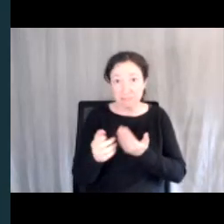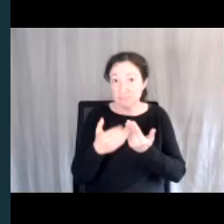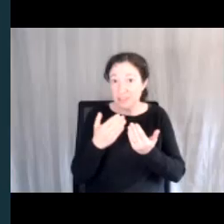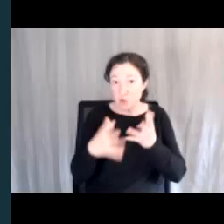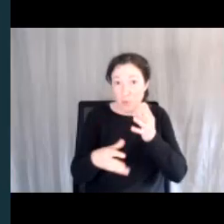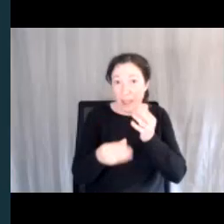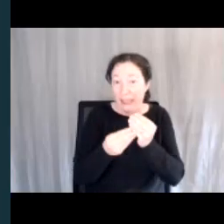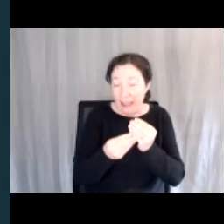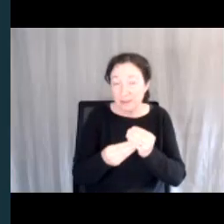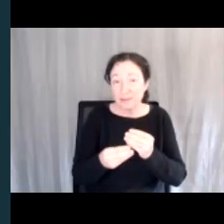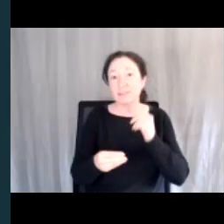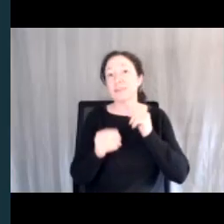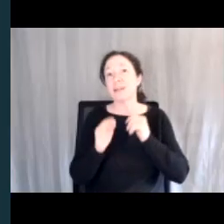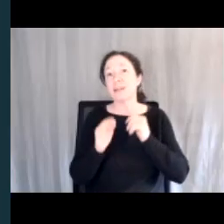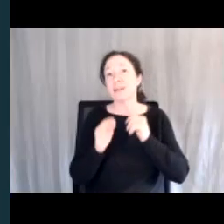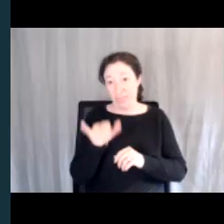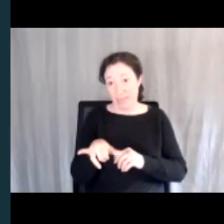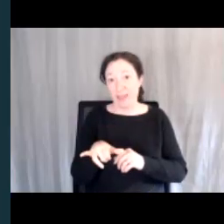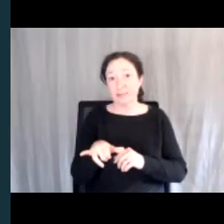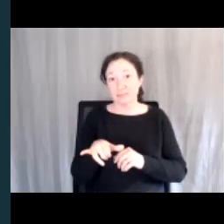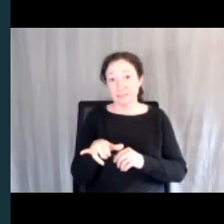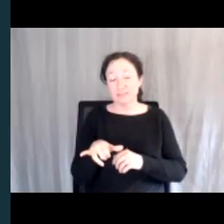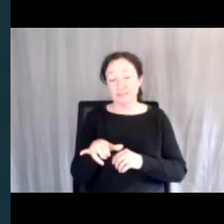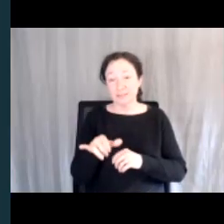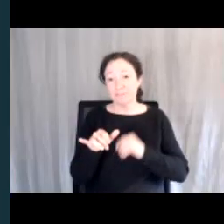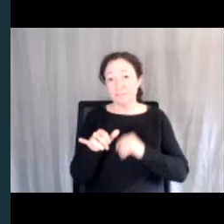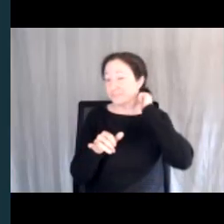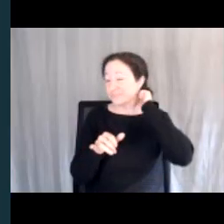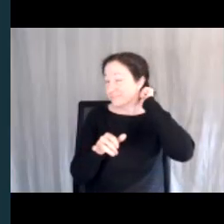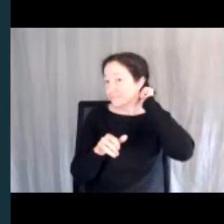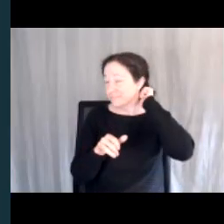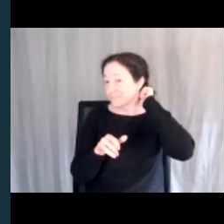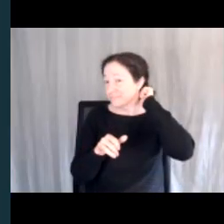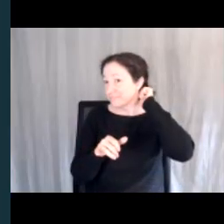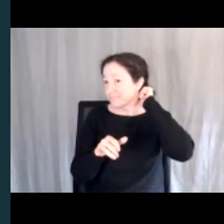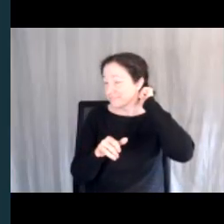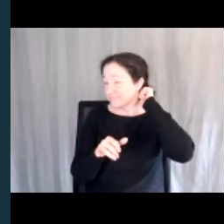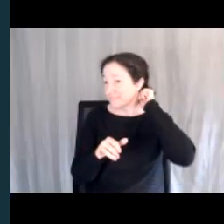And so eating more whole foods, green foods and protein and then putting on muscle can reverse insulin resistance